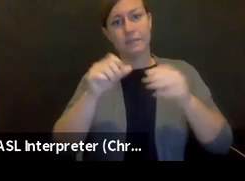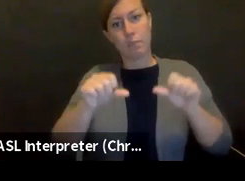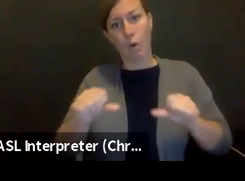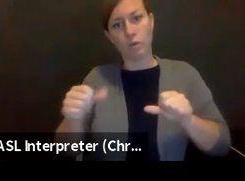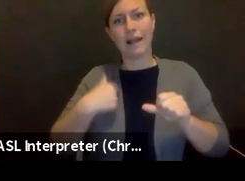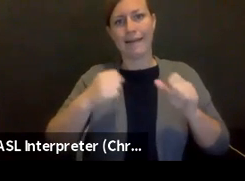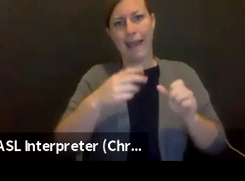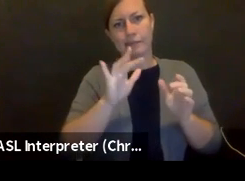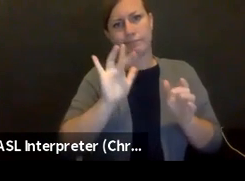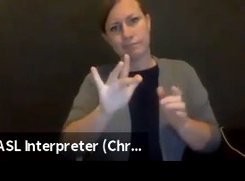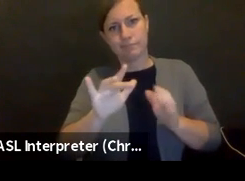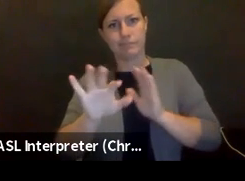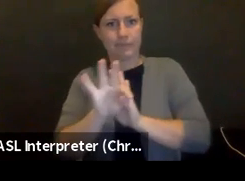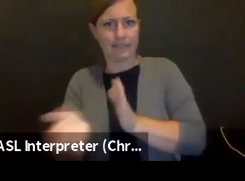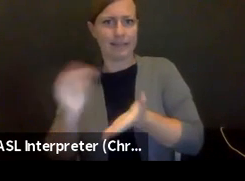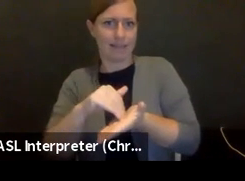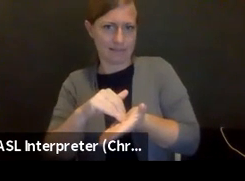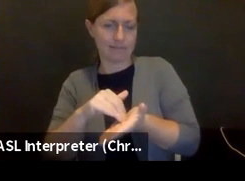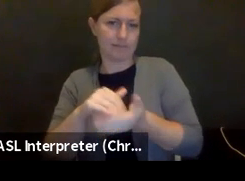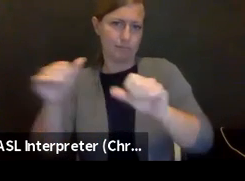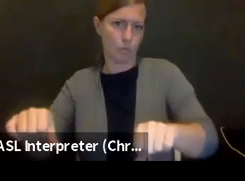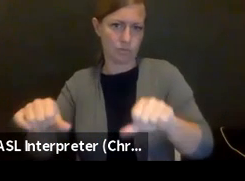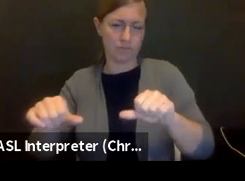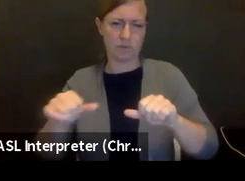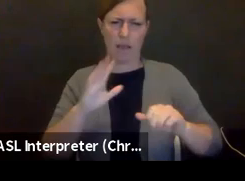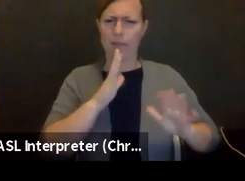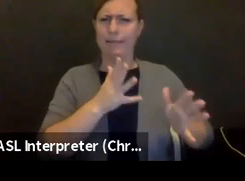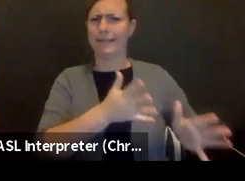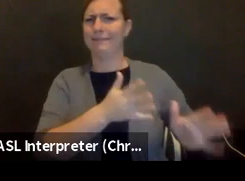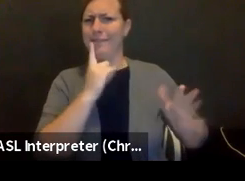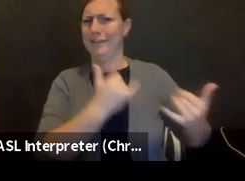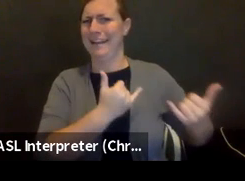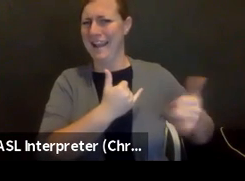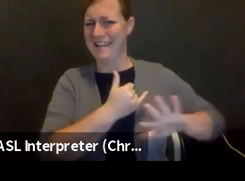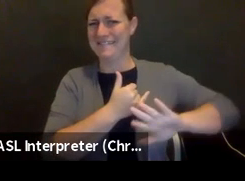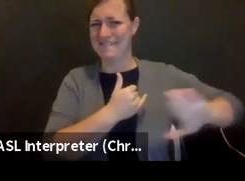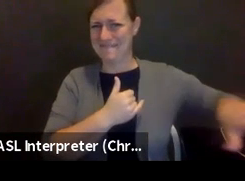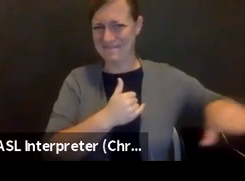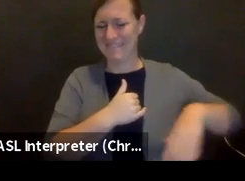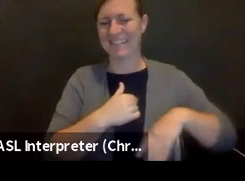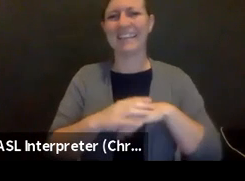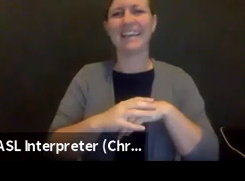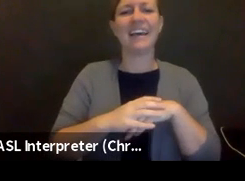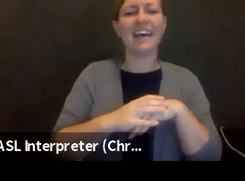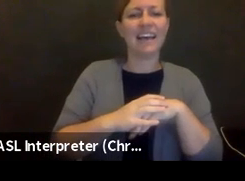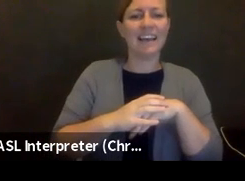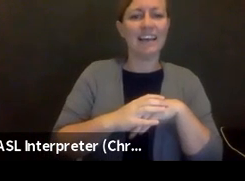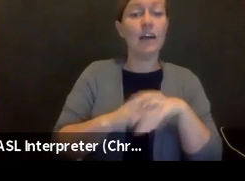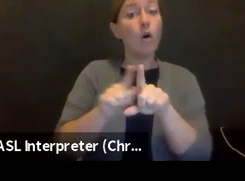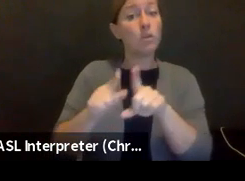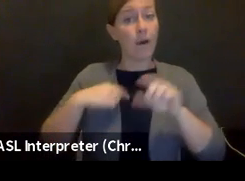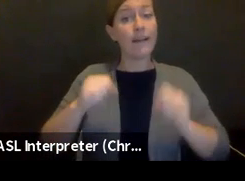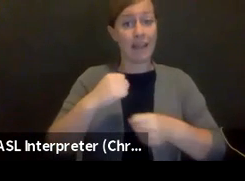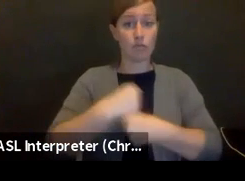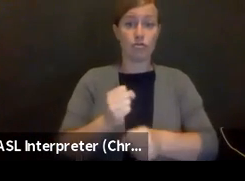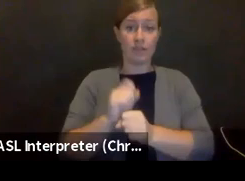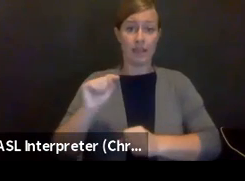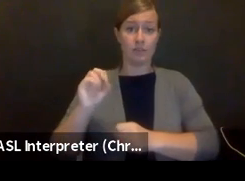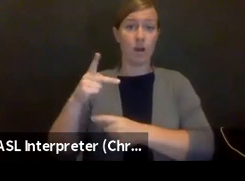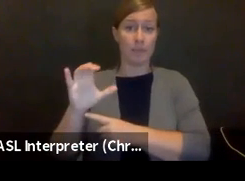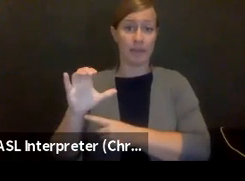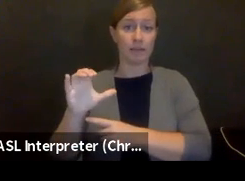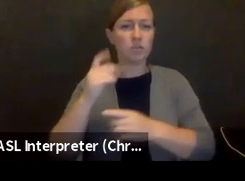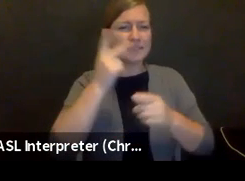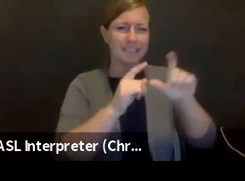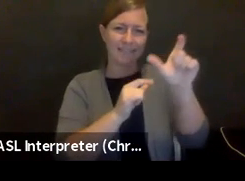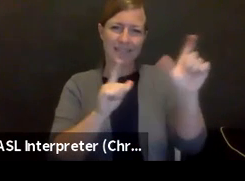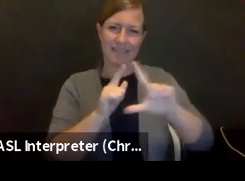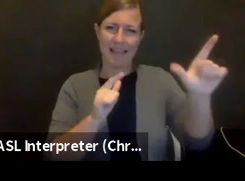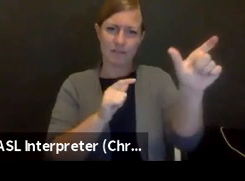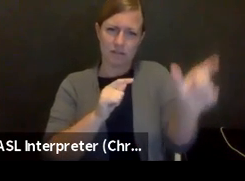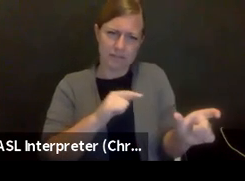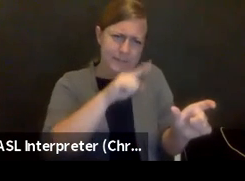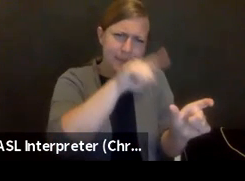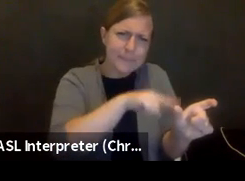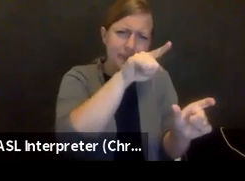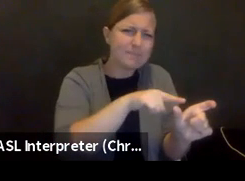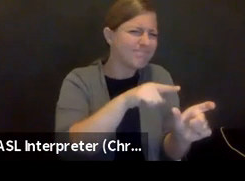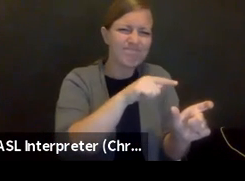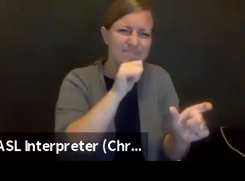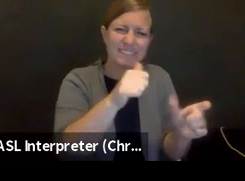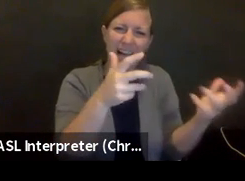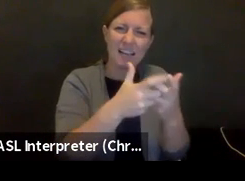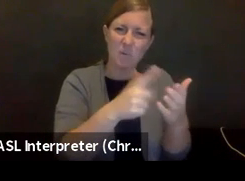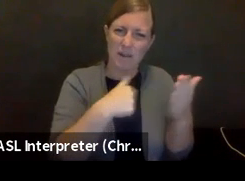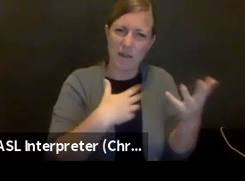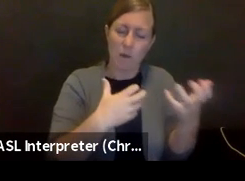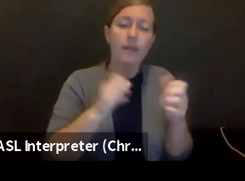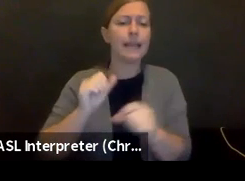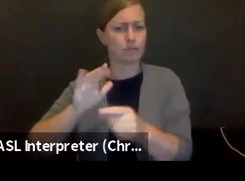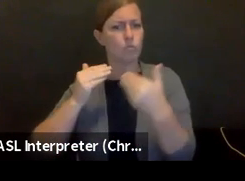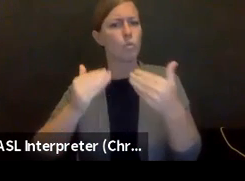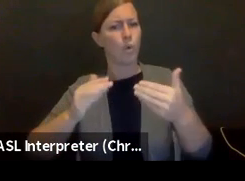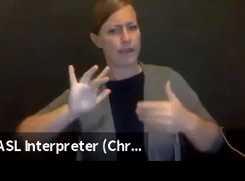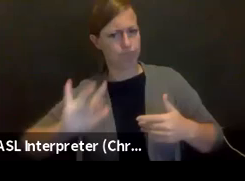Katherine Livick - ESD 112: But I think I'm gonna let that marinate so that I can come back to it later. I can also just create a topic from here. So if I don't see a topic over here that I think I need. I can create it as I create the assignment, as you've seen. Or I can create it here.